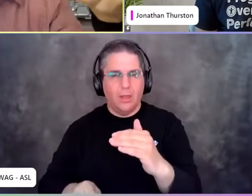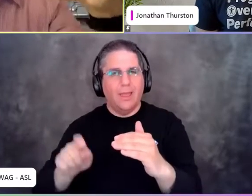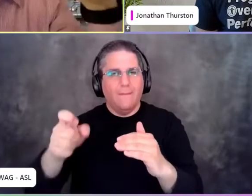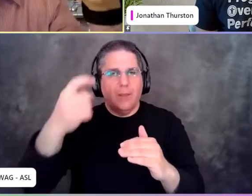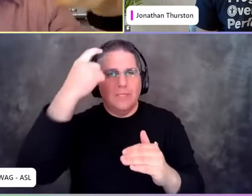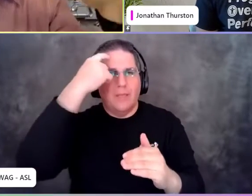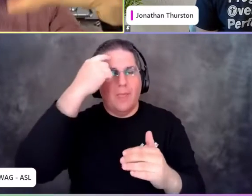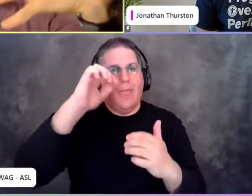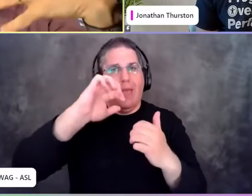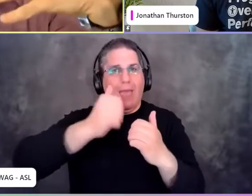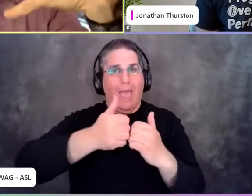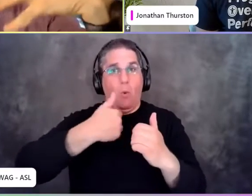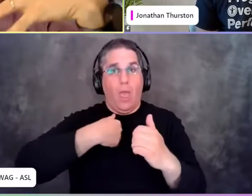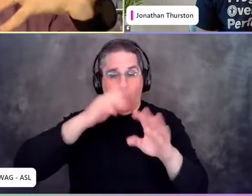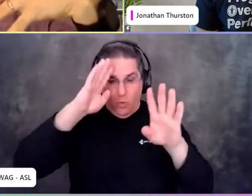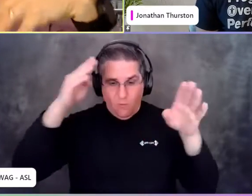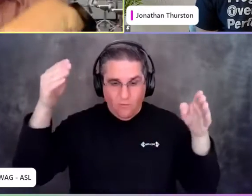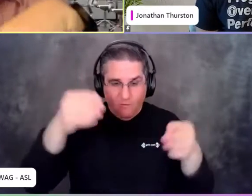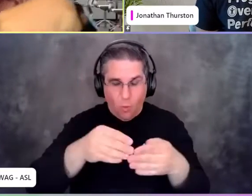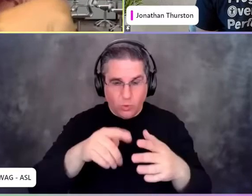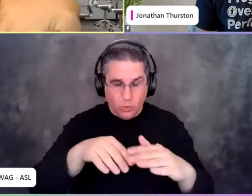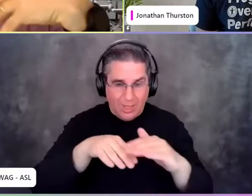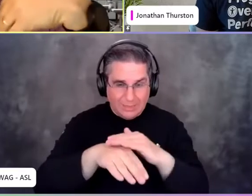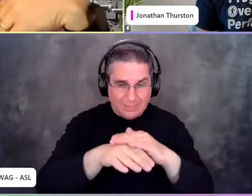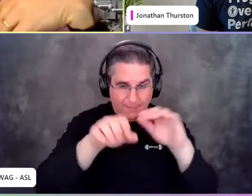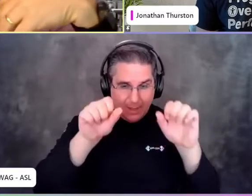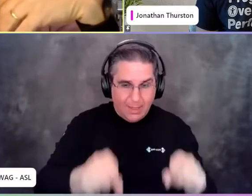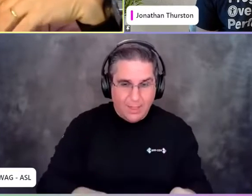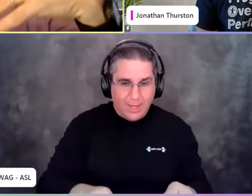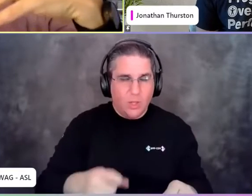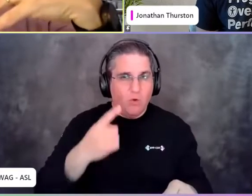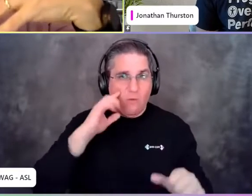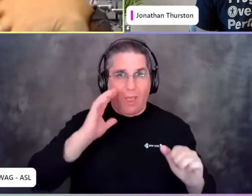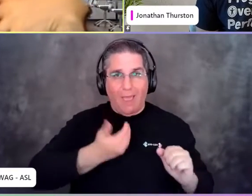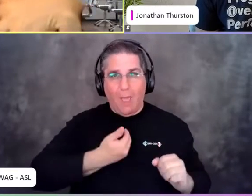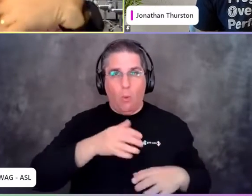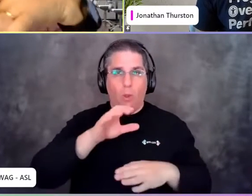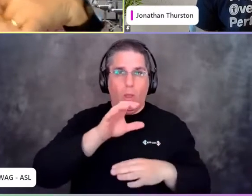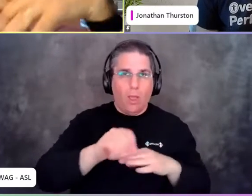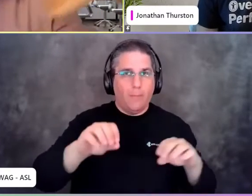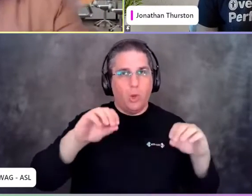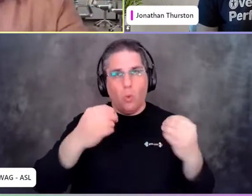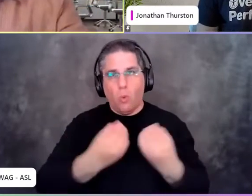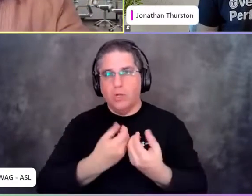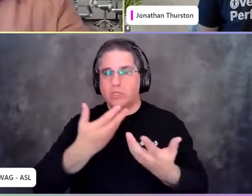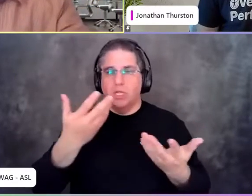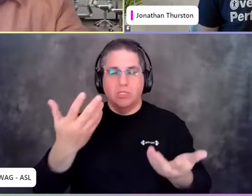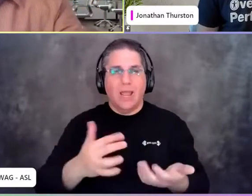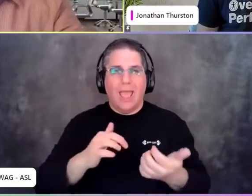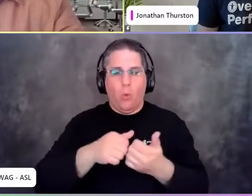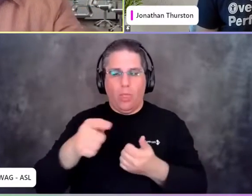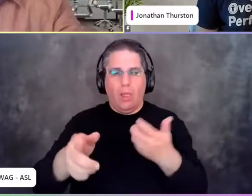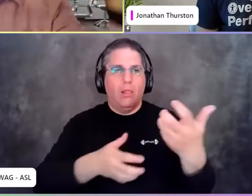is a great outcome as well. But even as part of the strategy, thinking about how do we align our focus, our